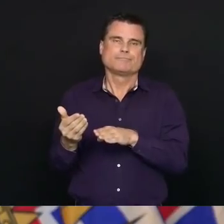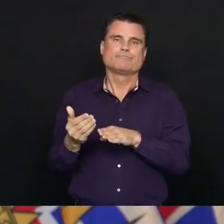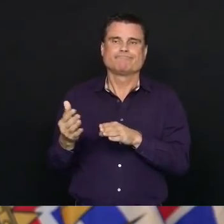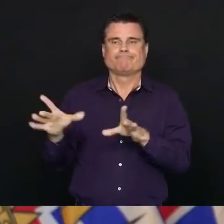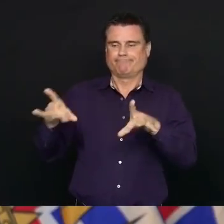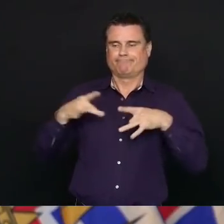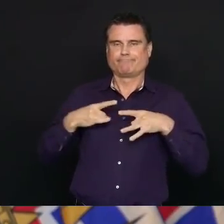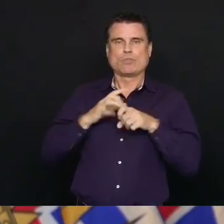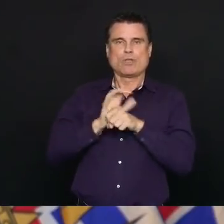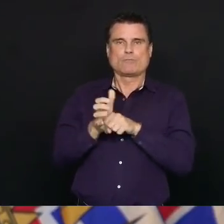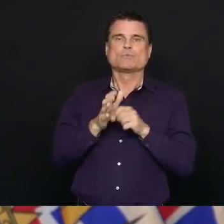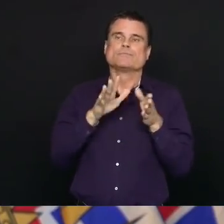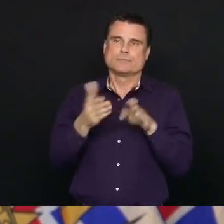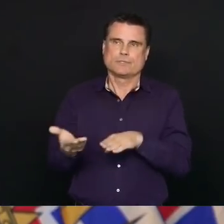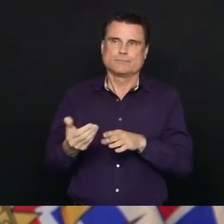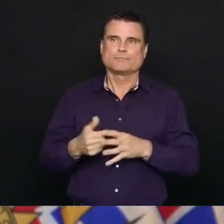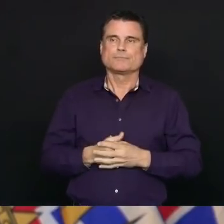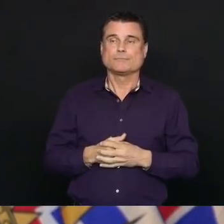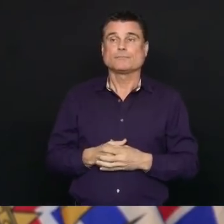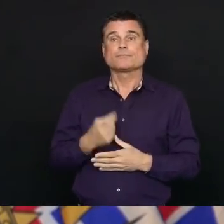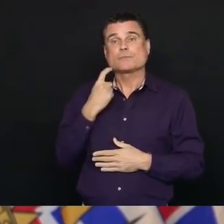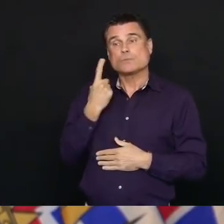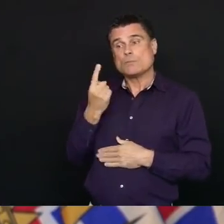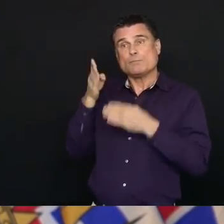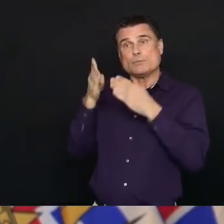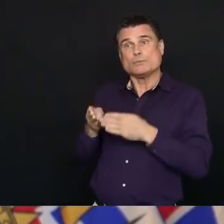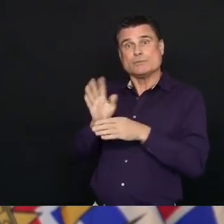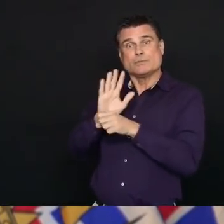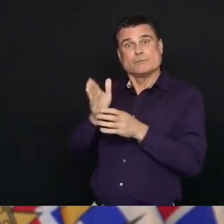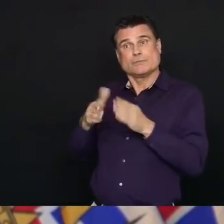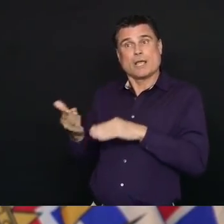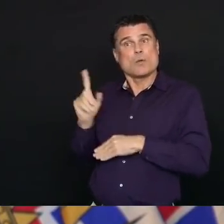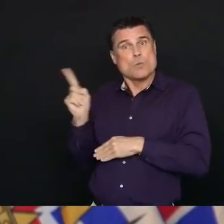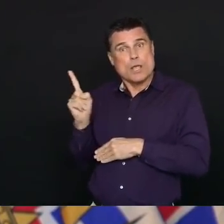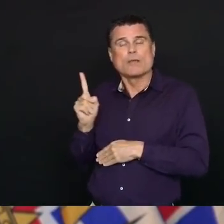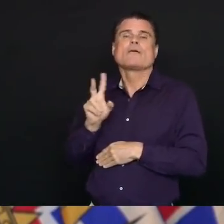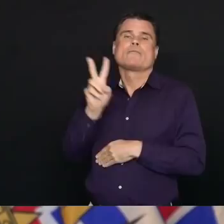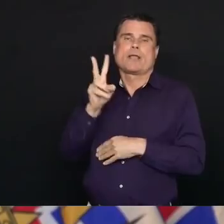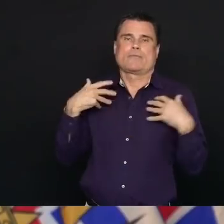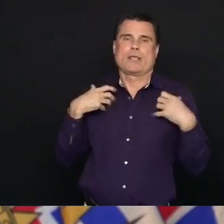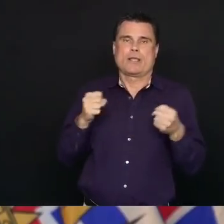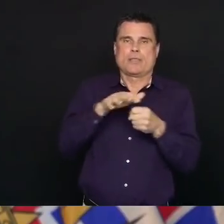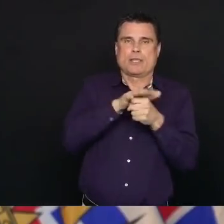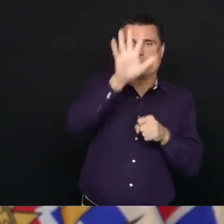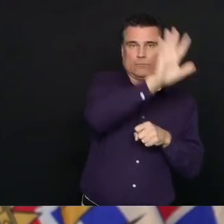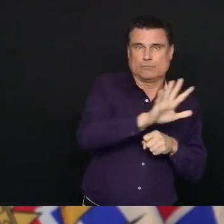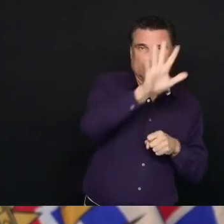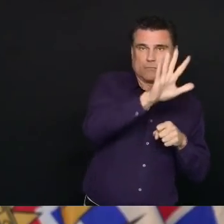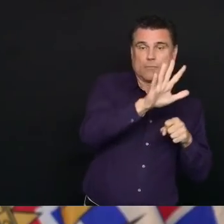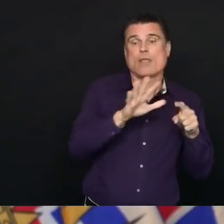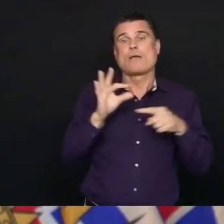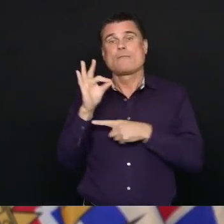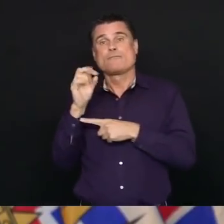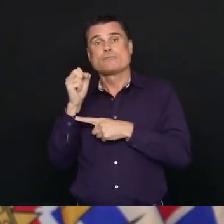have some come to COVID-19 bringing total number who have died to 50 in British Columbia. That is 1% in Vancouver coastal and